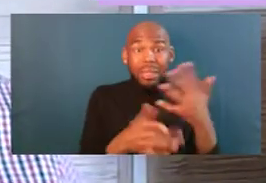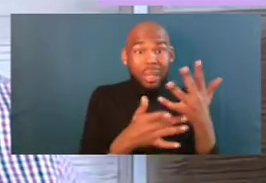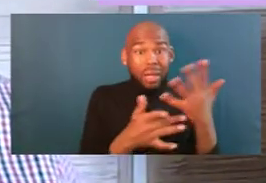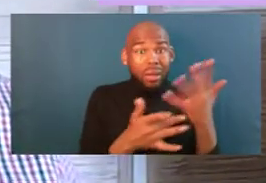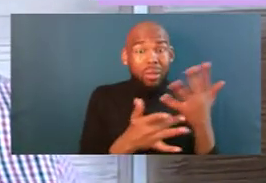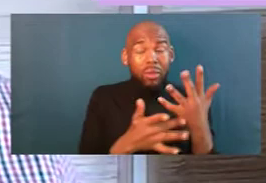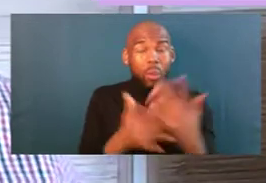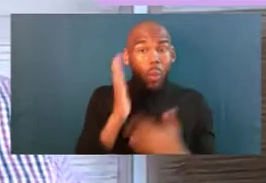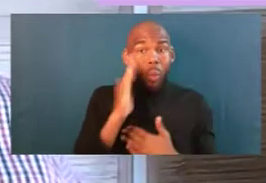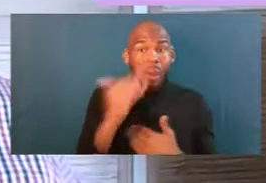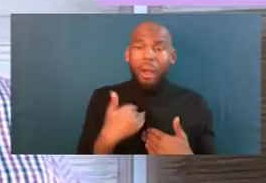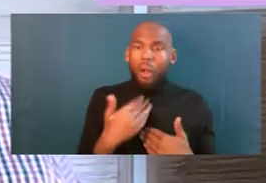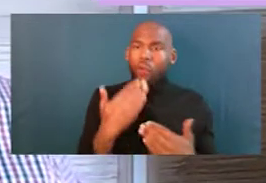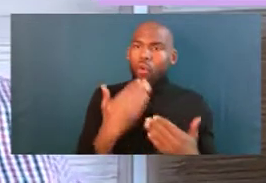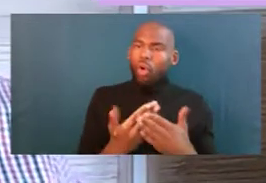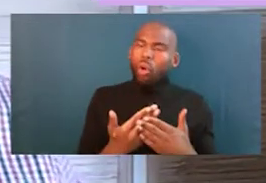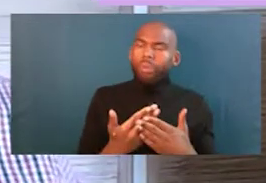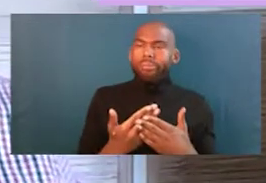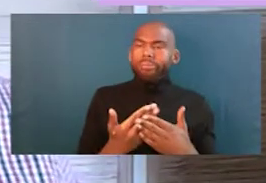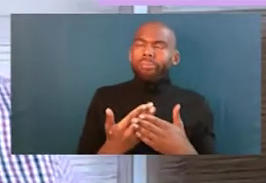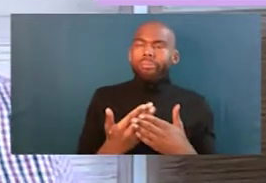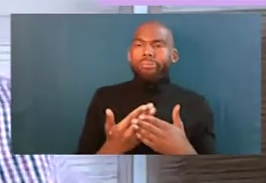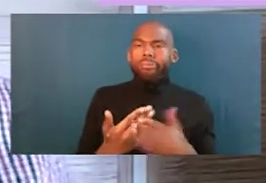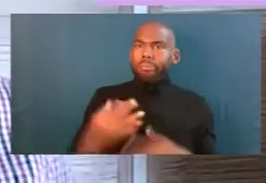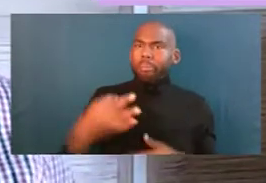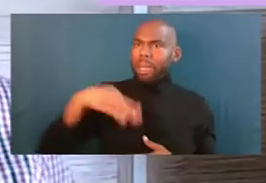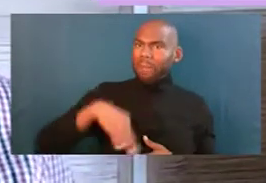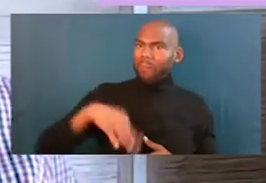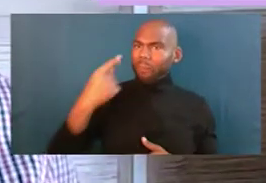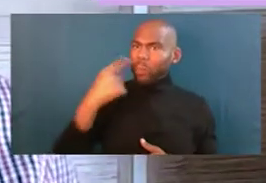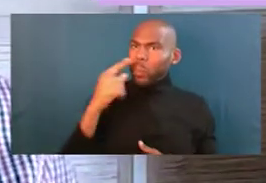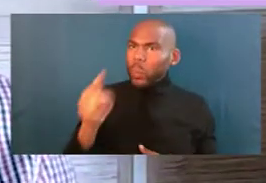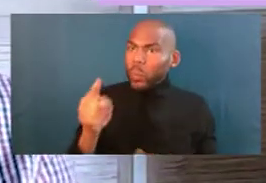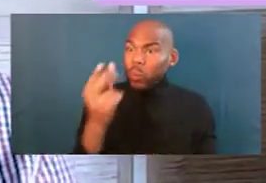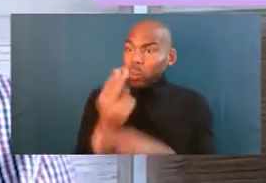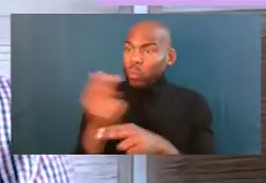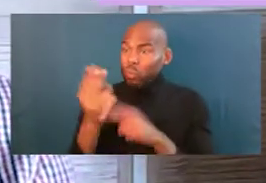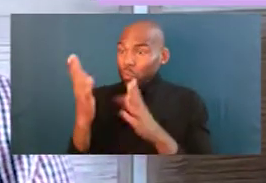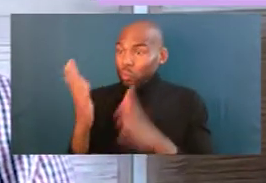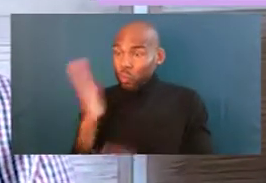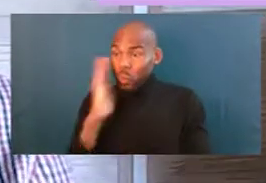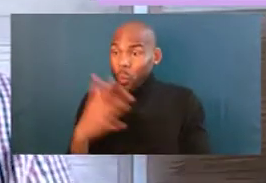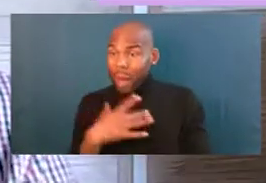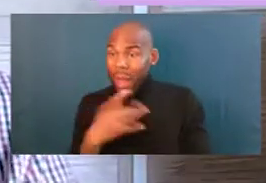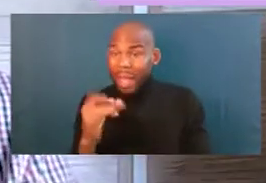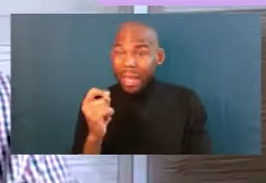will give you a good return. Firstly, your users will like it, you'll have more successful